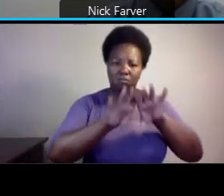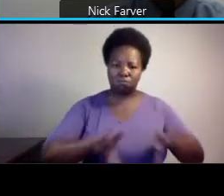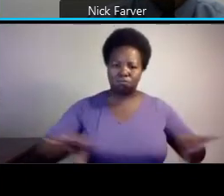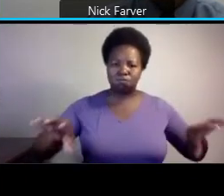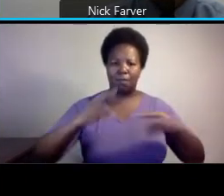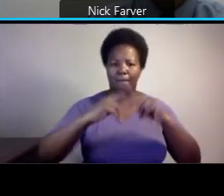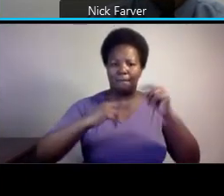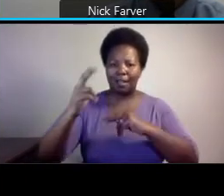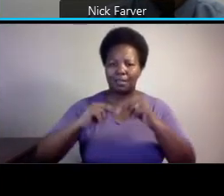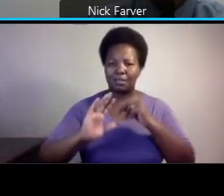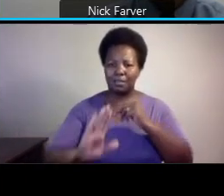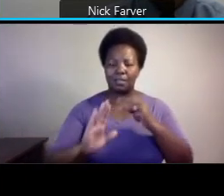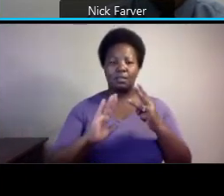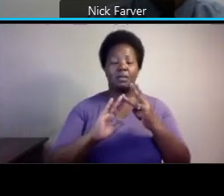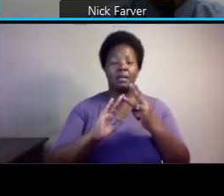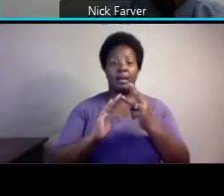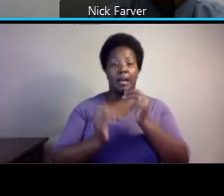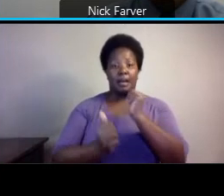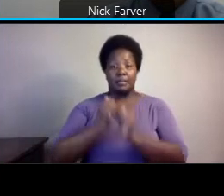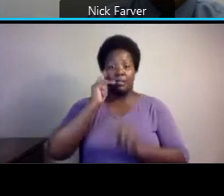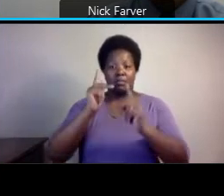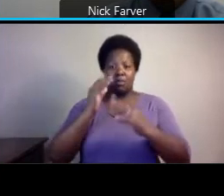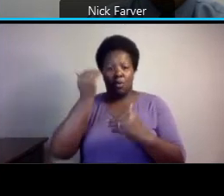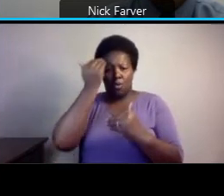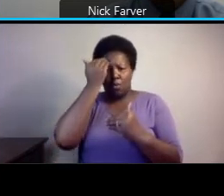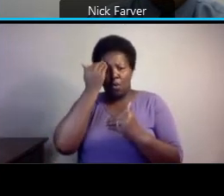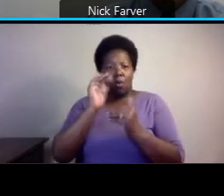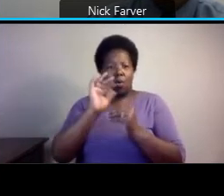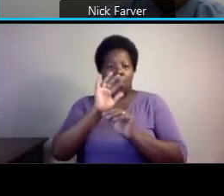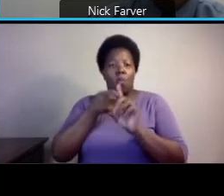as a lot of people want to know when will the dem wendy's be demolished